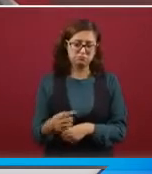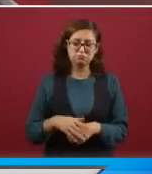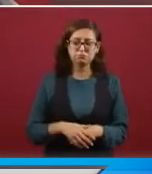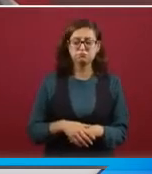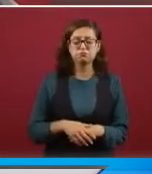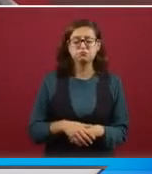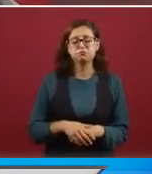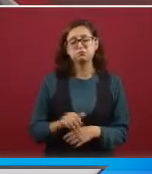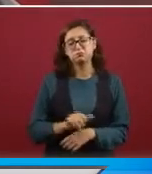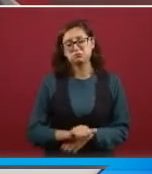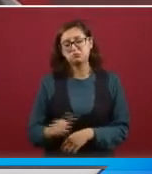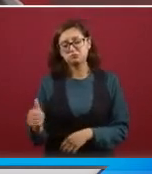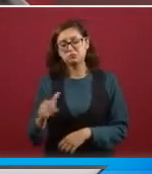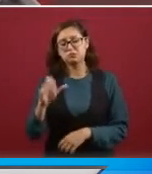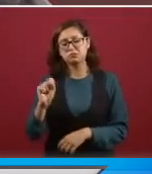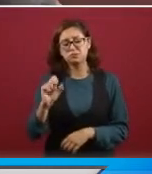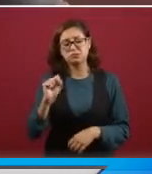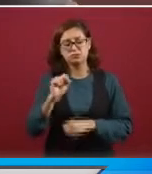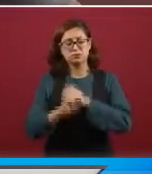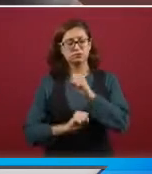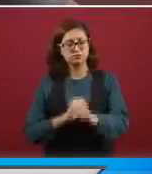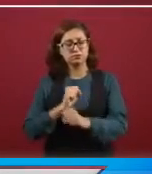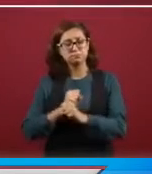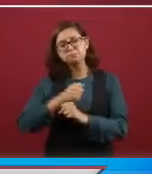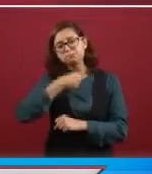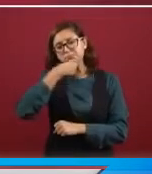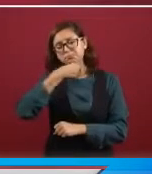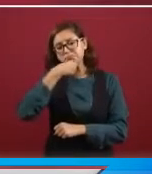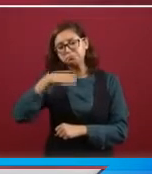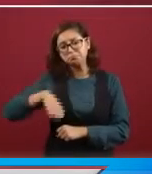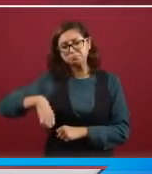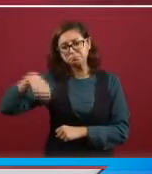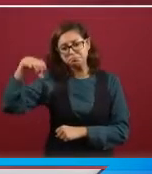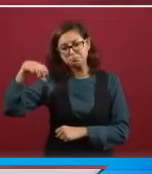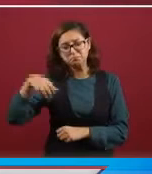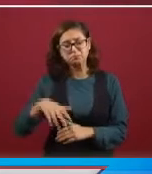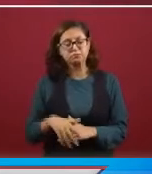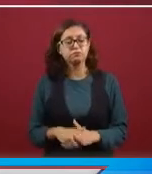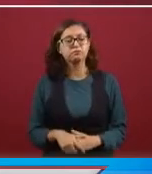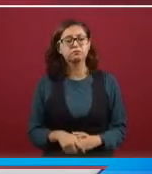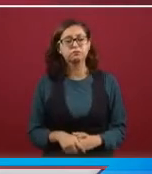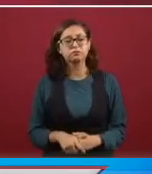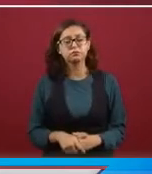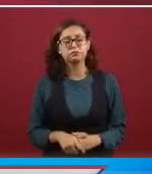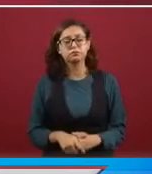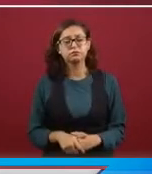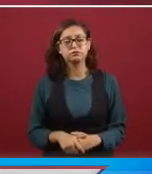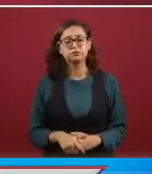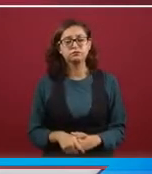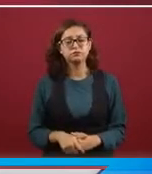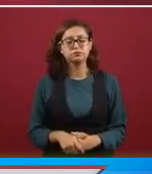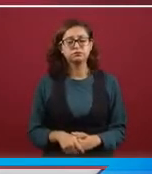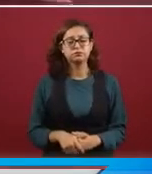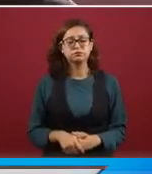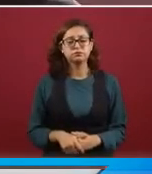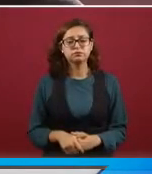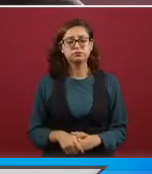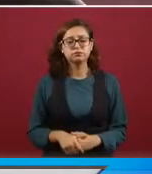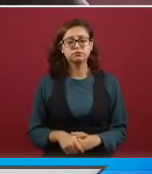and if the manifesto published by this individual was really written by him The issue of the weapon that was used in the events is also subject to investigation